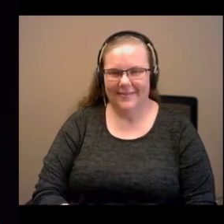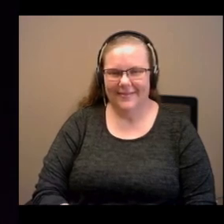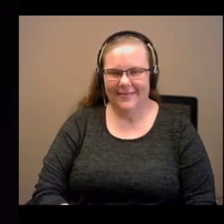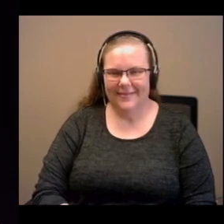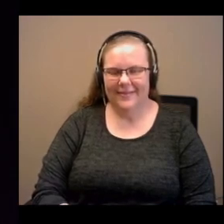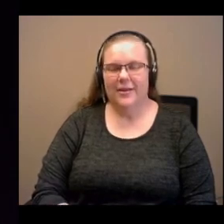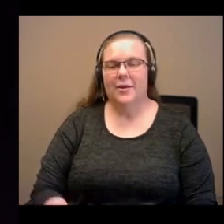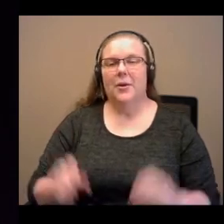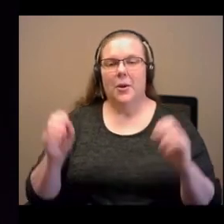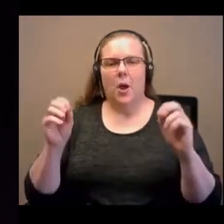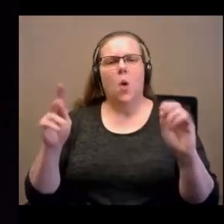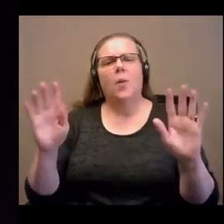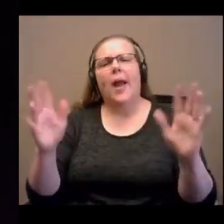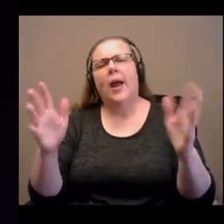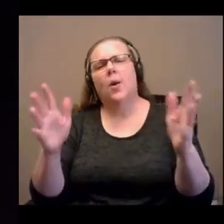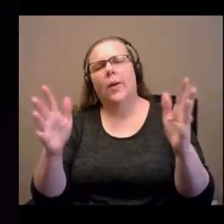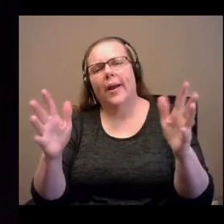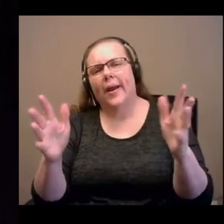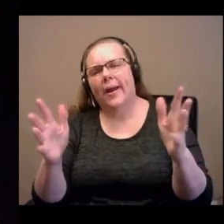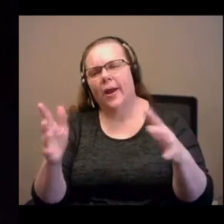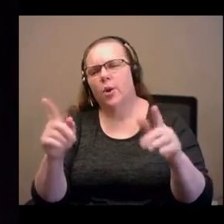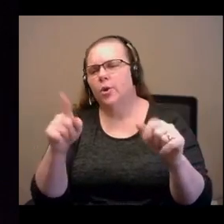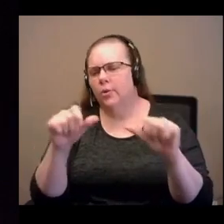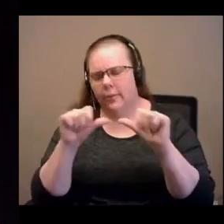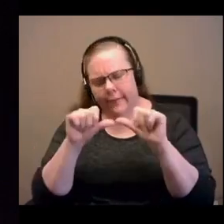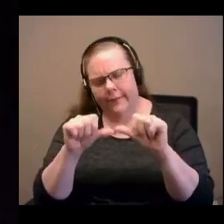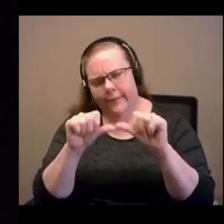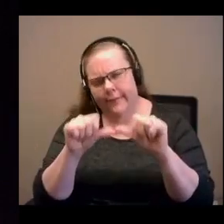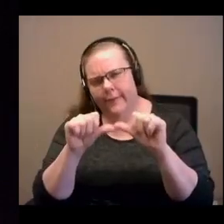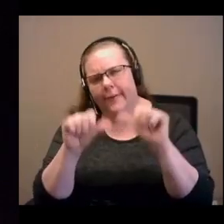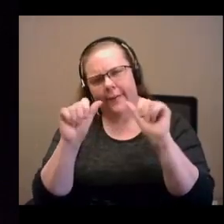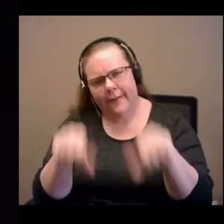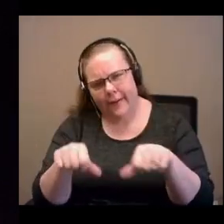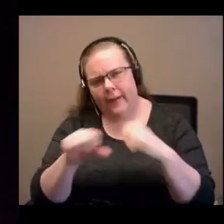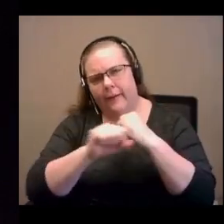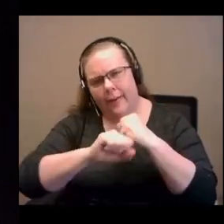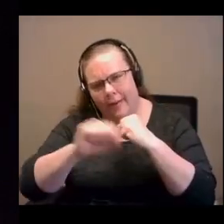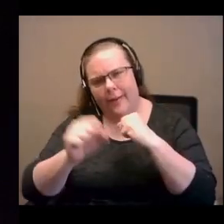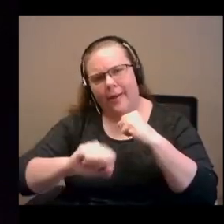All right, all right, all right. You guys could do this all day. This is that beautiful sound I